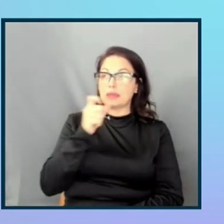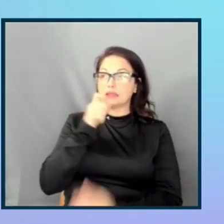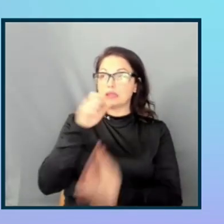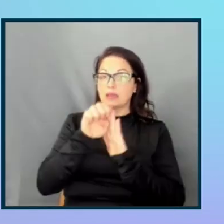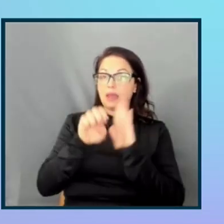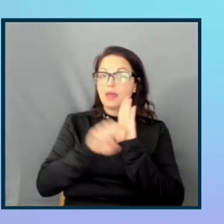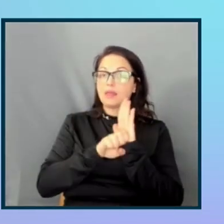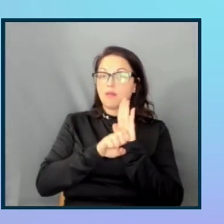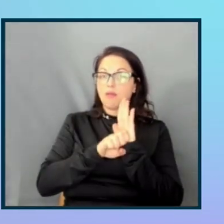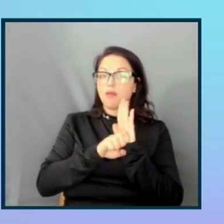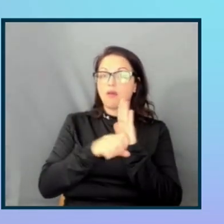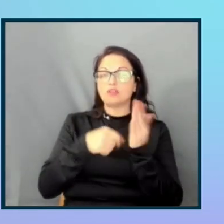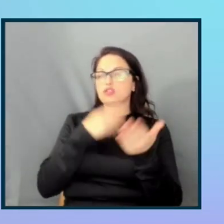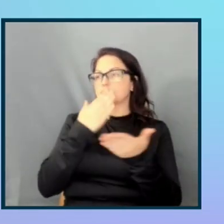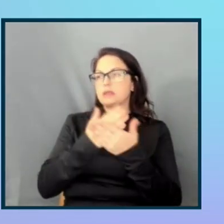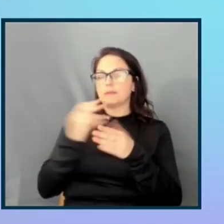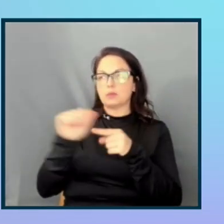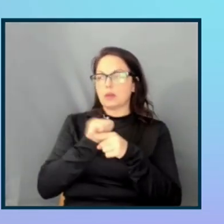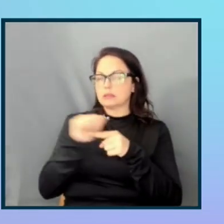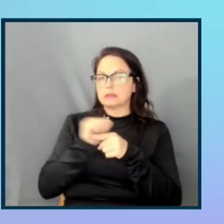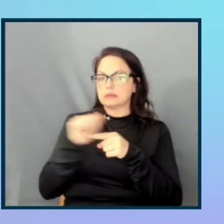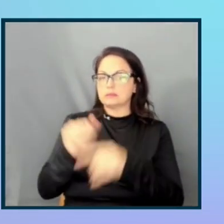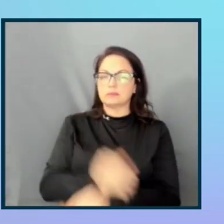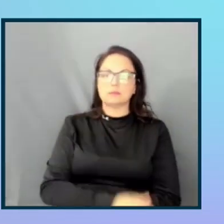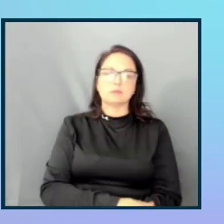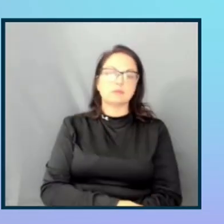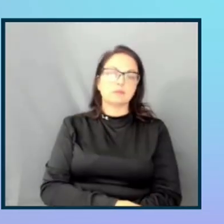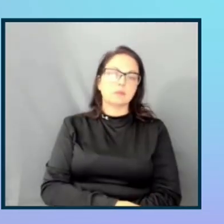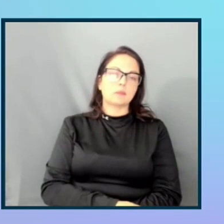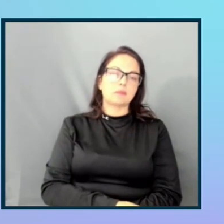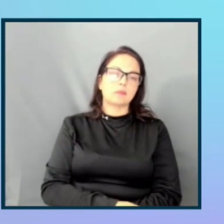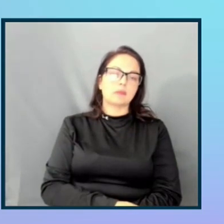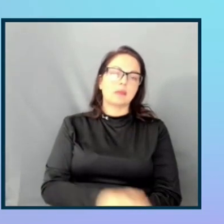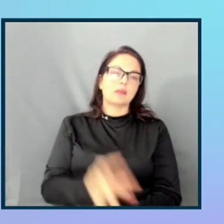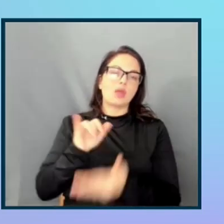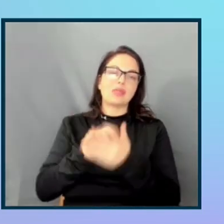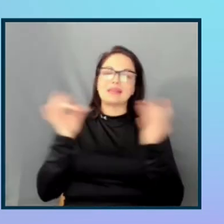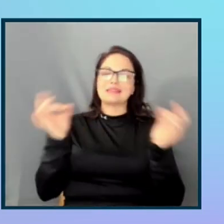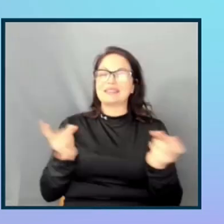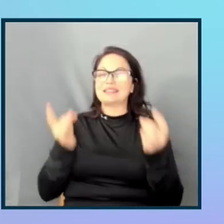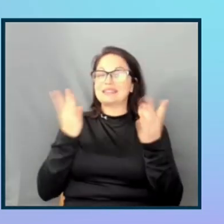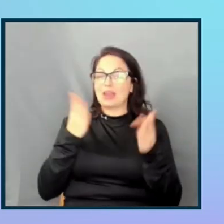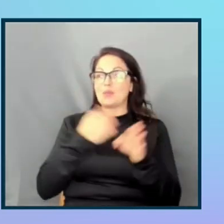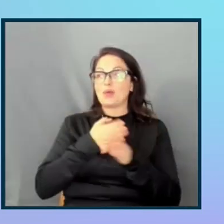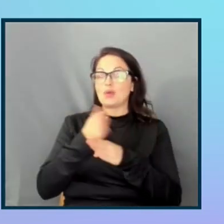just stop that practice. Now that's probably terrible career advice for a lot of people,